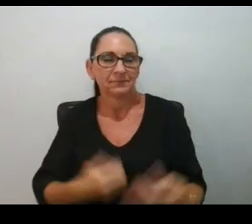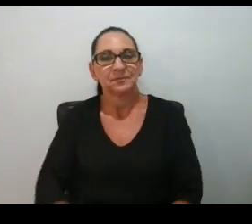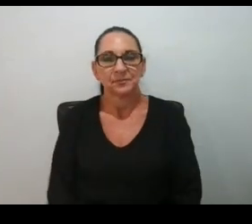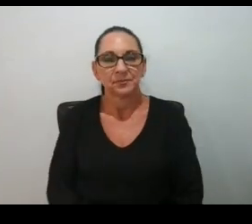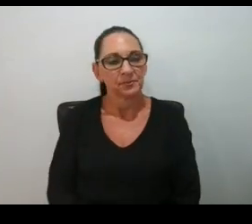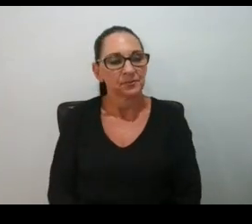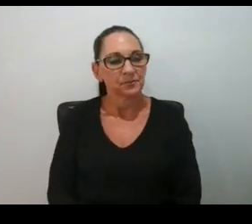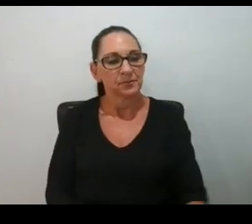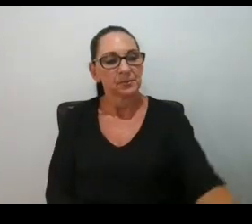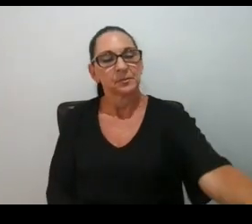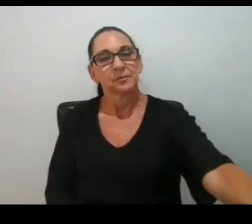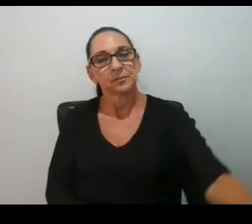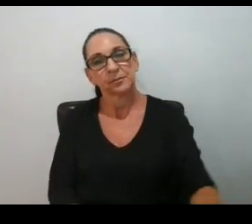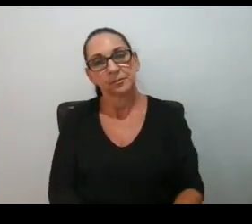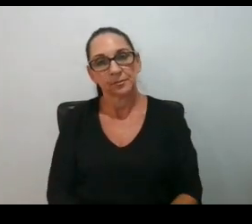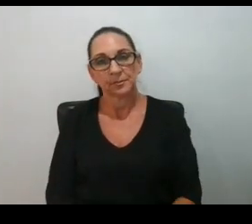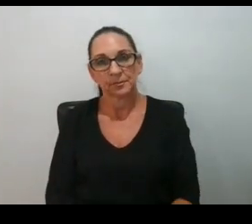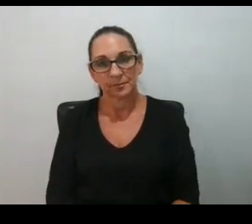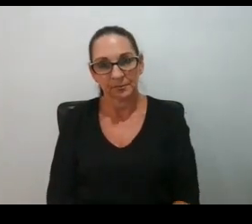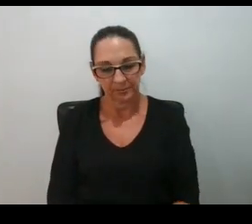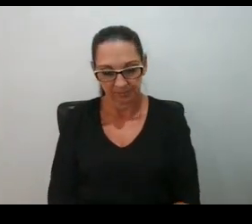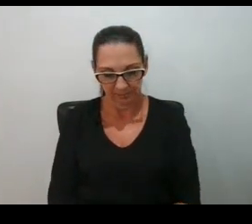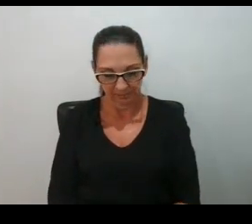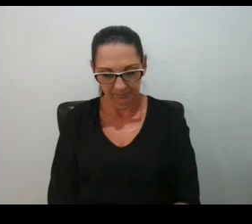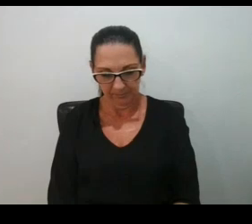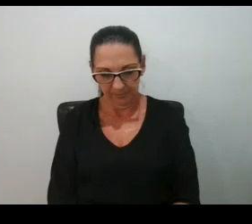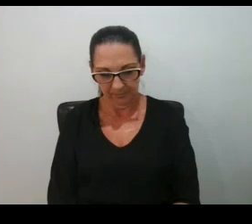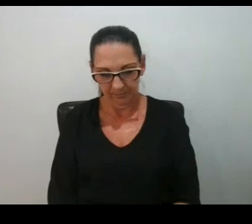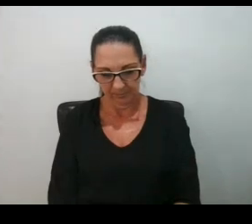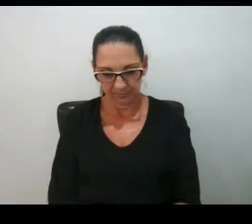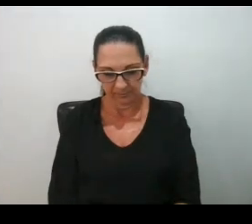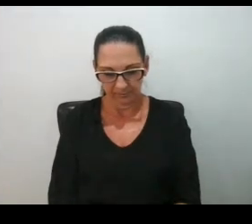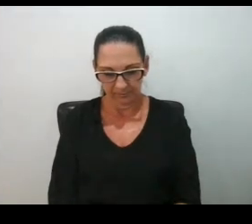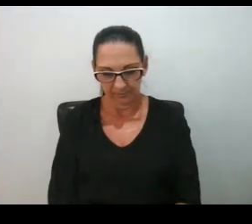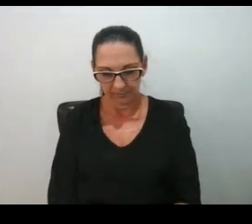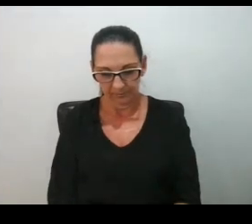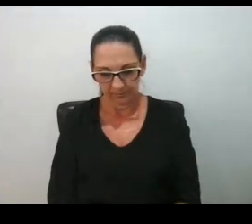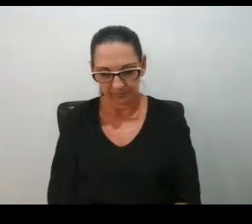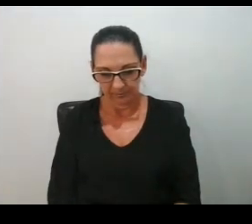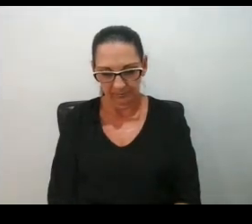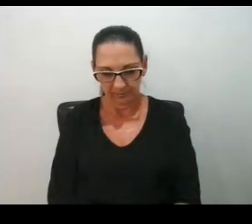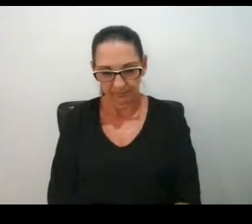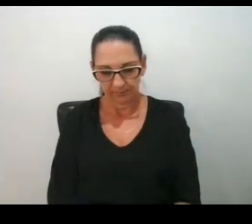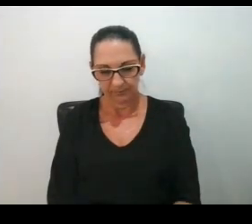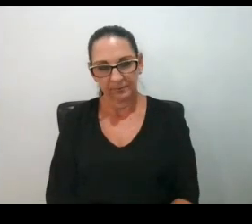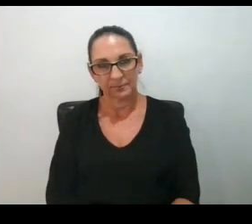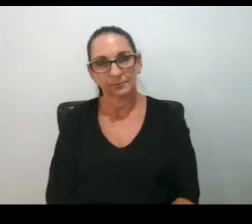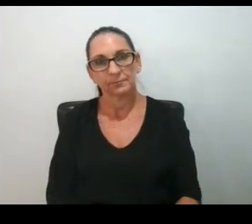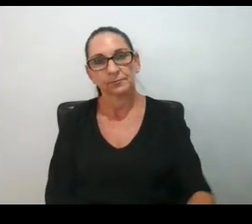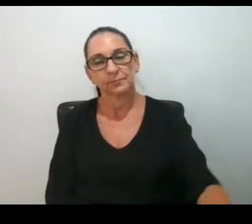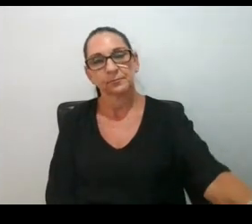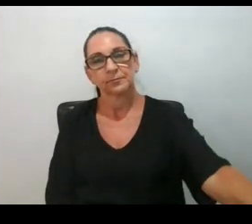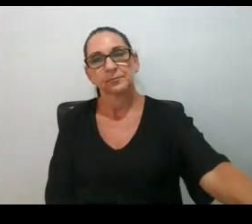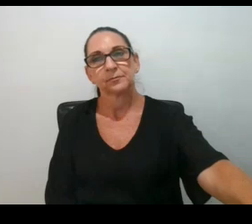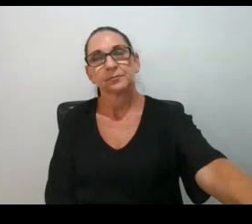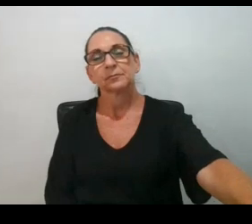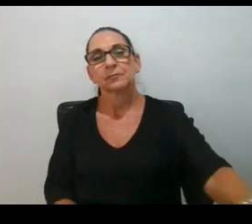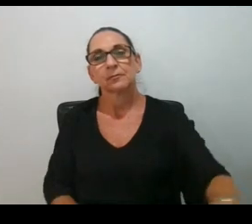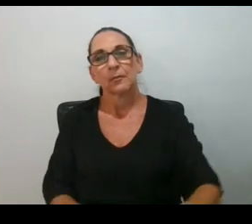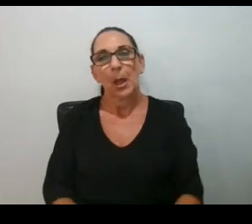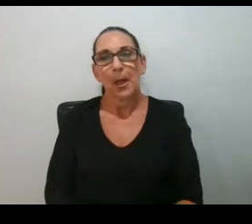one all right I'll close that off and share some of you have a bit of knowledge that would be good